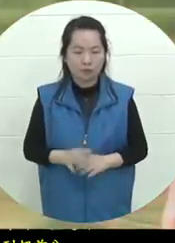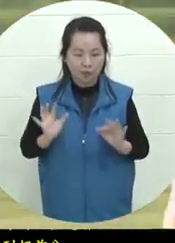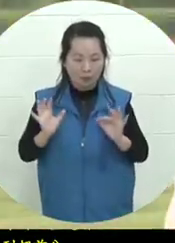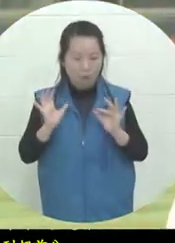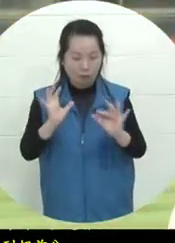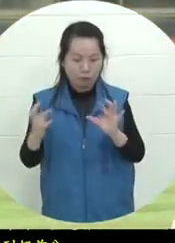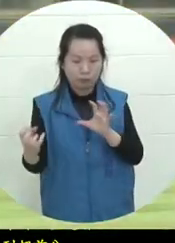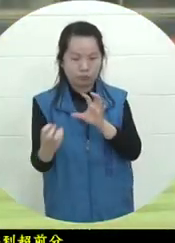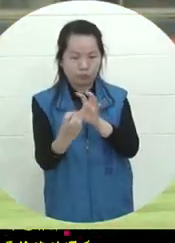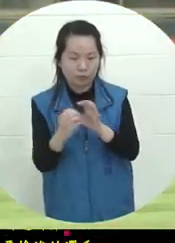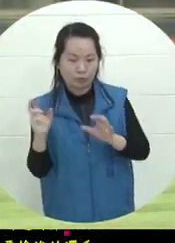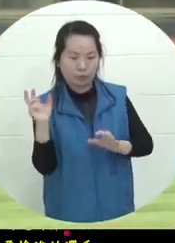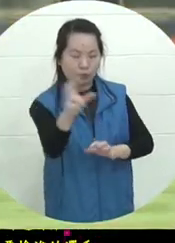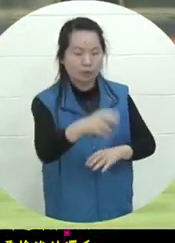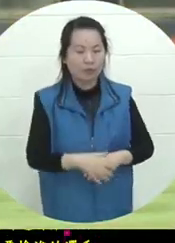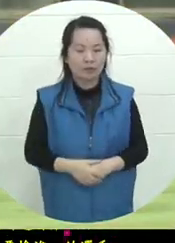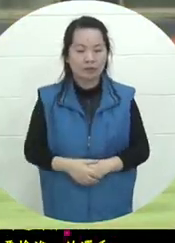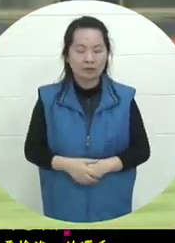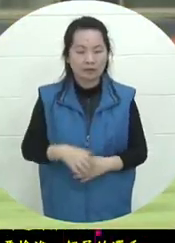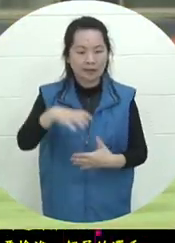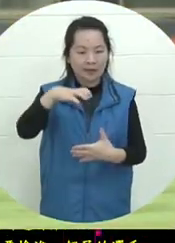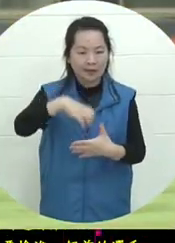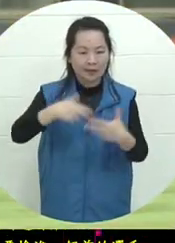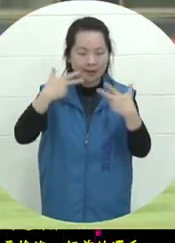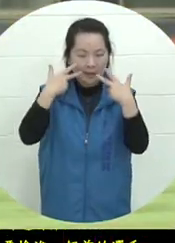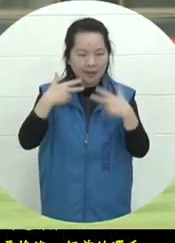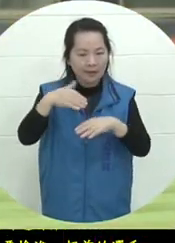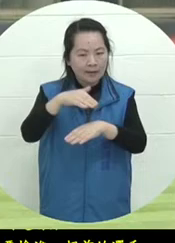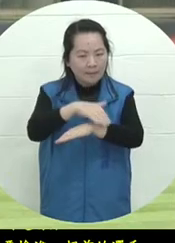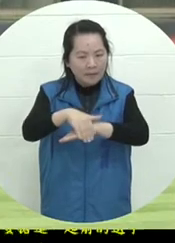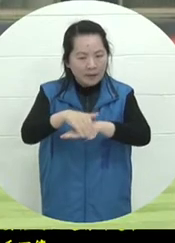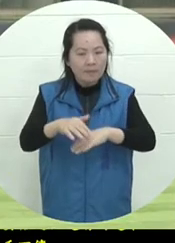He came to the area very quickly. This is almost just one step outside the edge of the infield